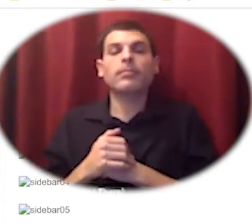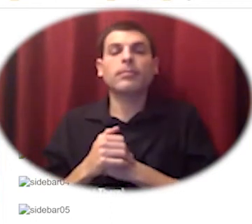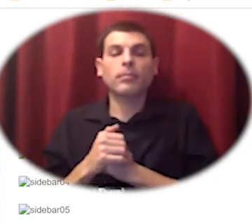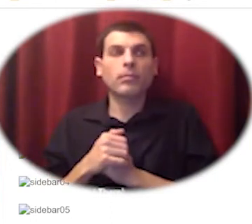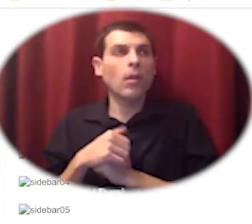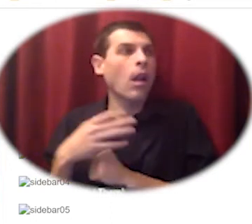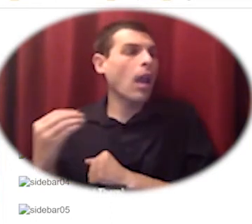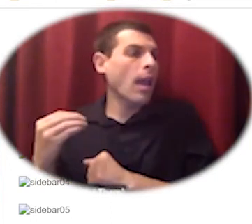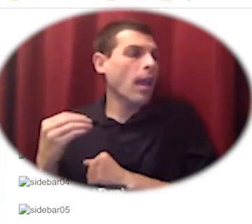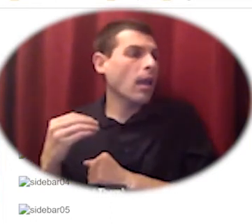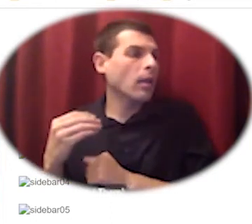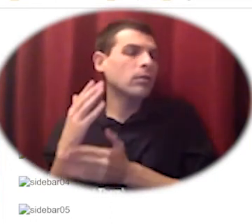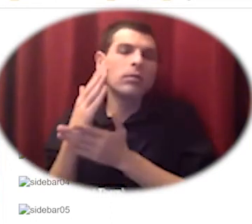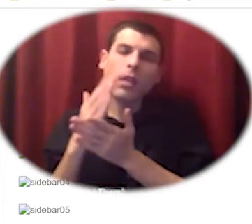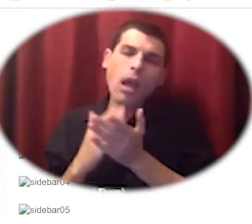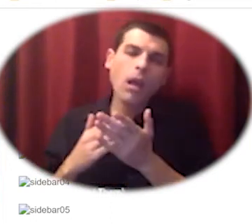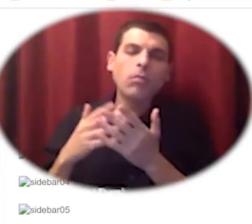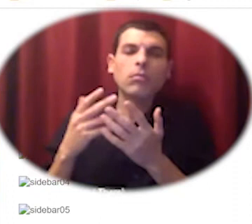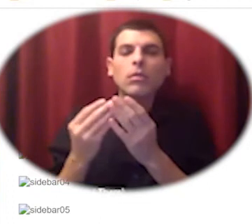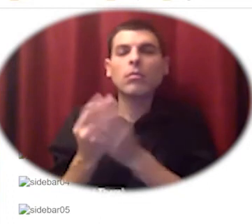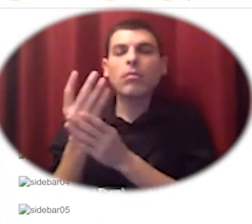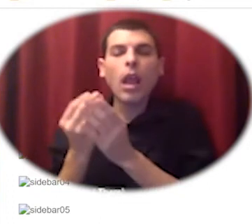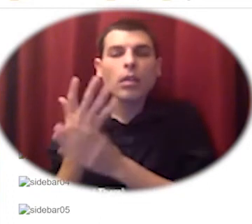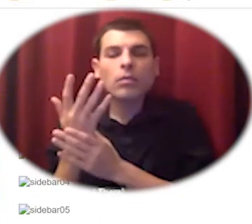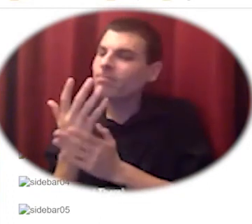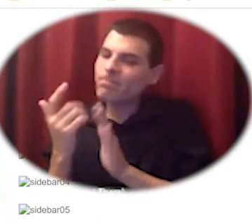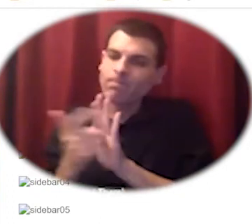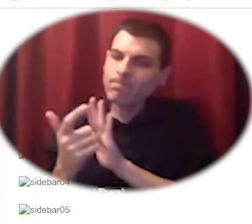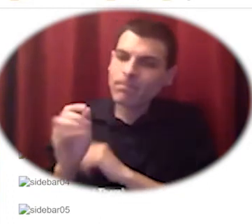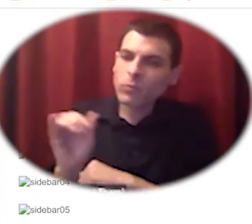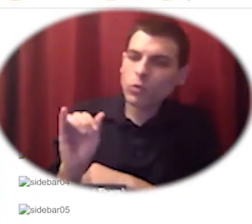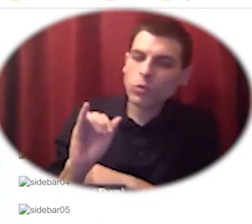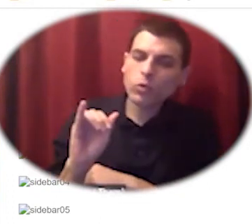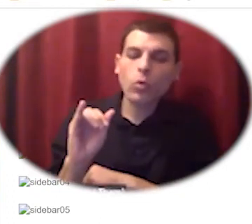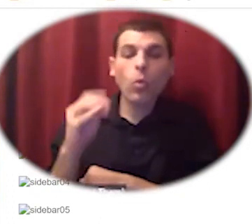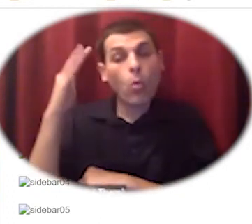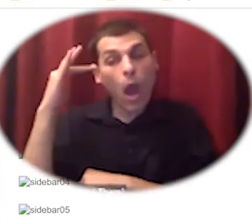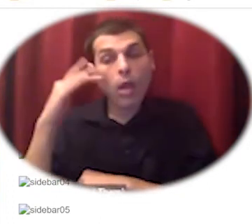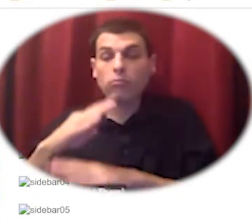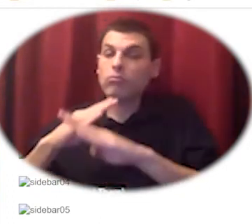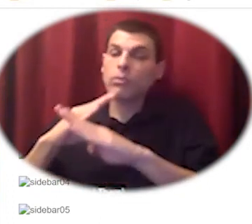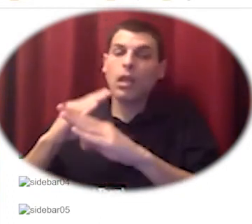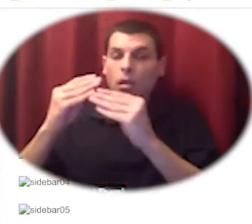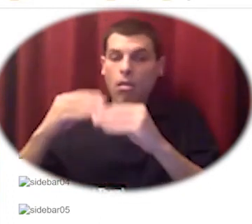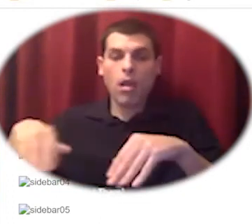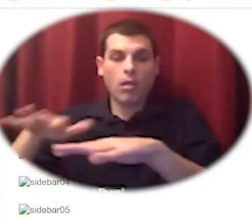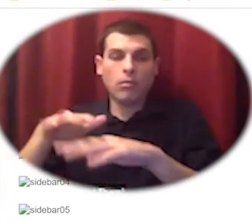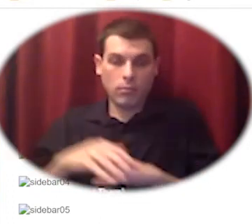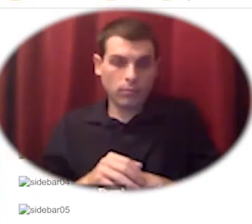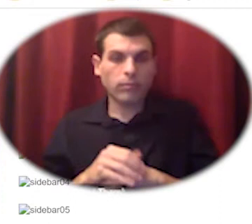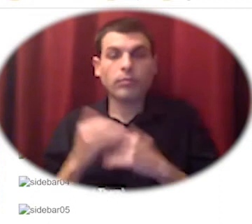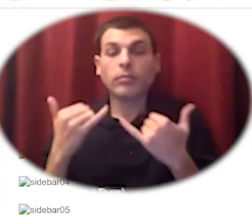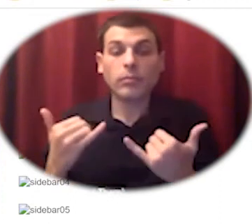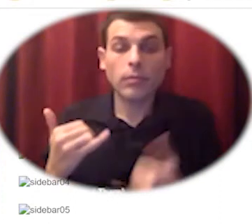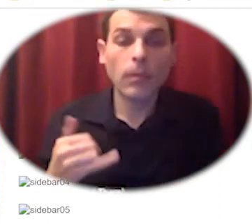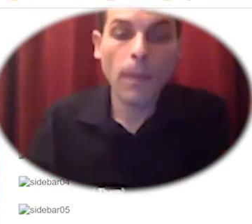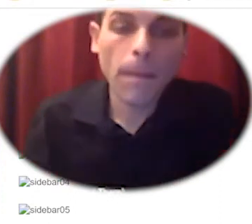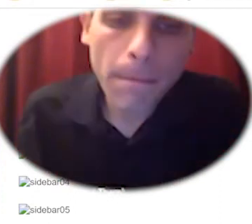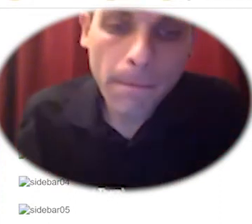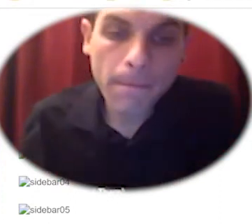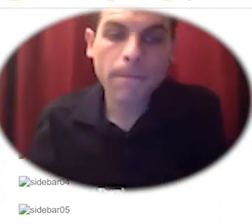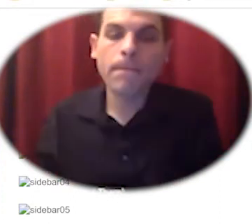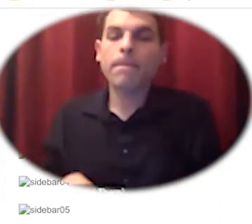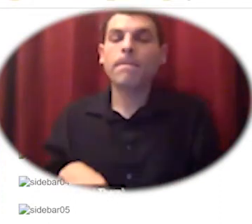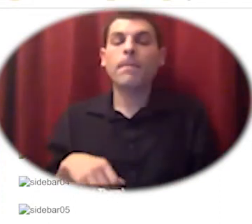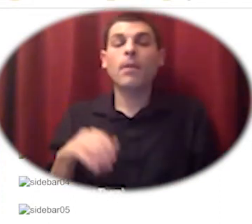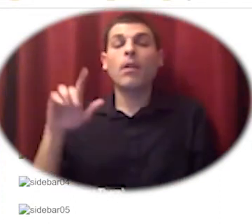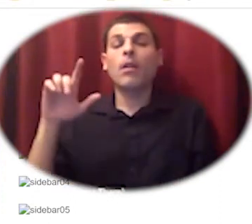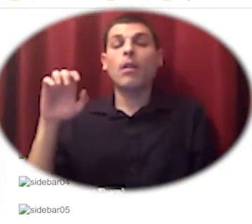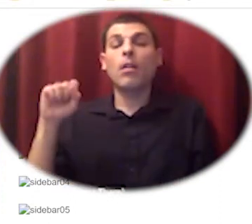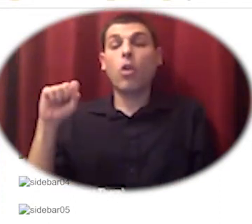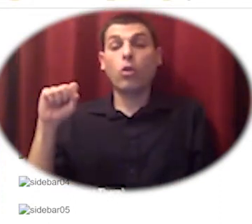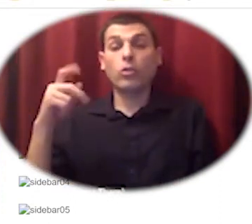certain crops grown for market at this point the the los plateau was nearly barren except for the